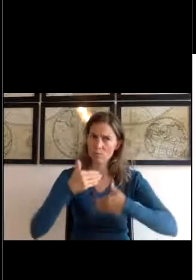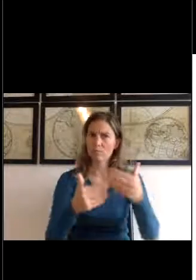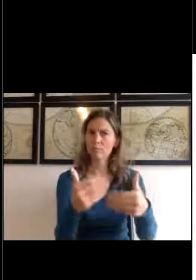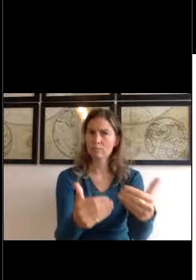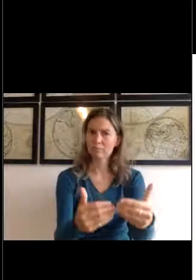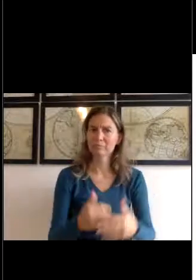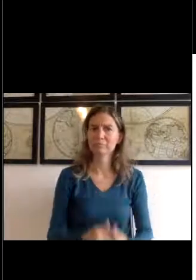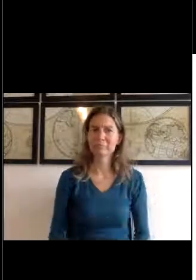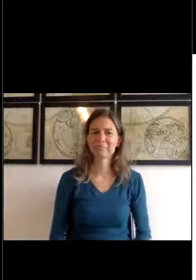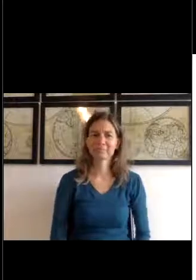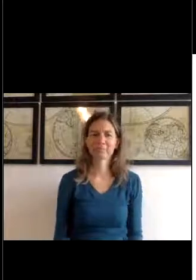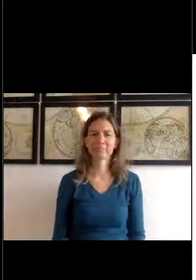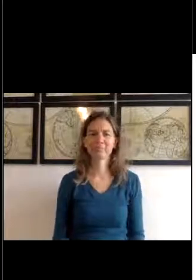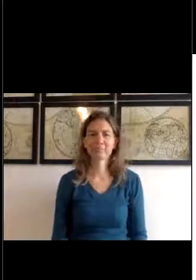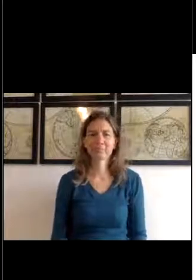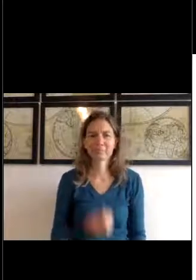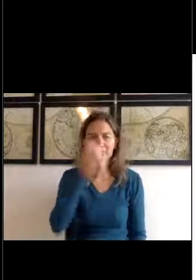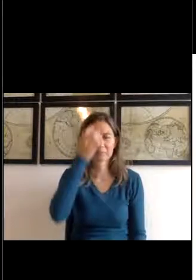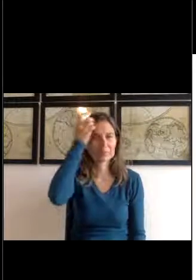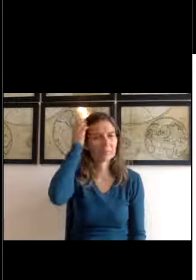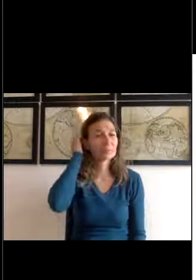We have a long history of working with partners